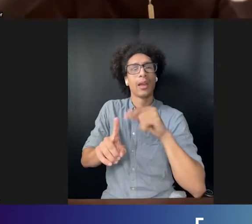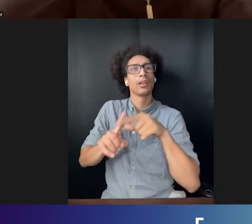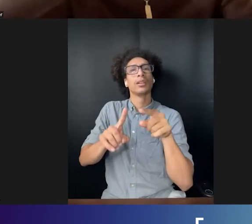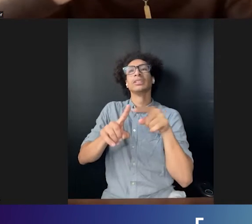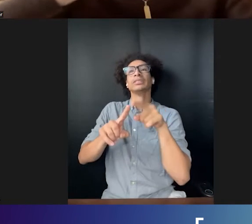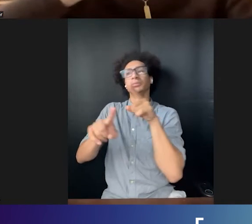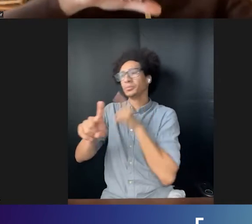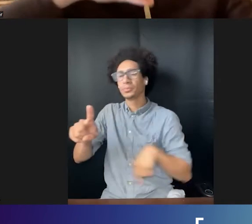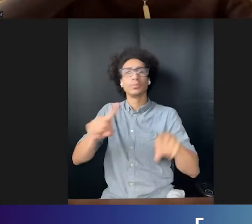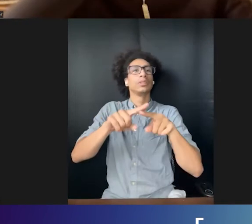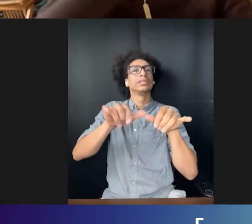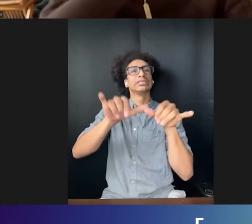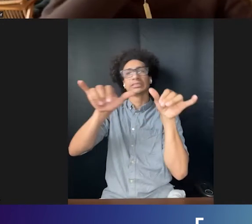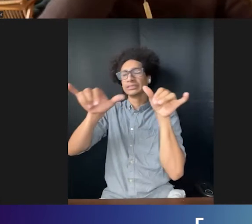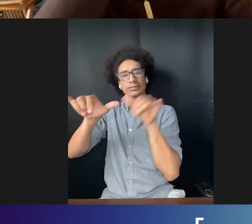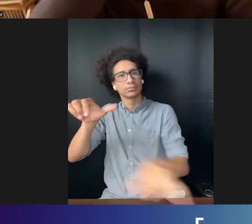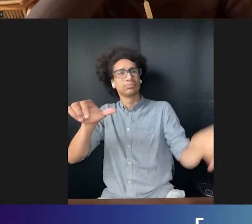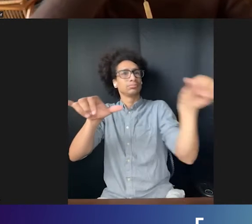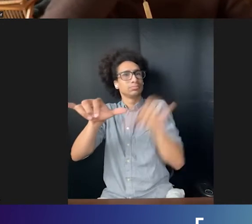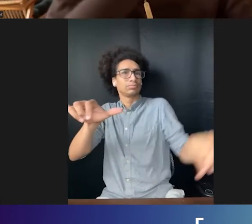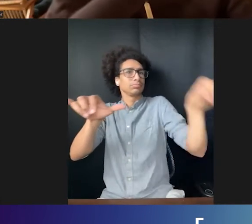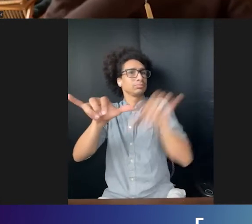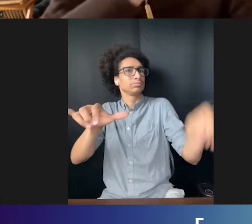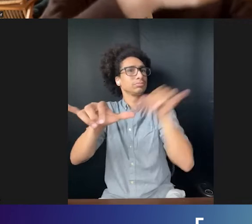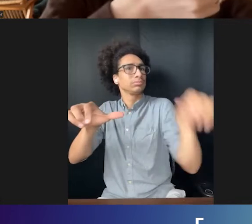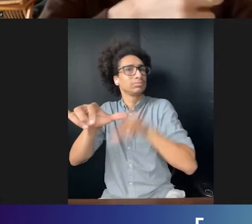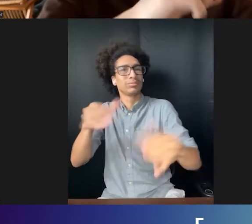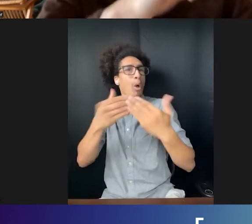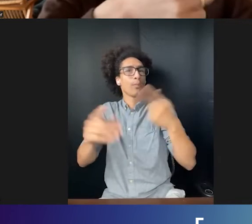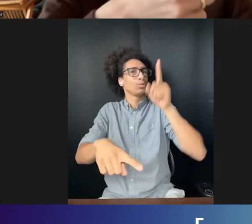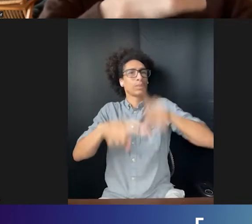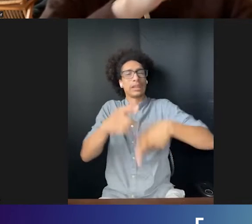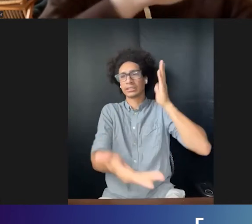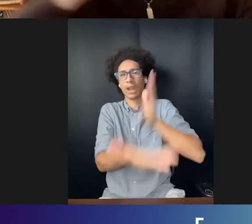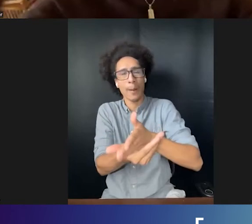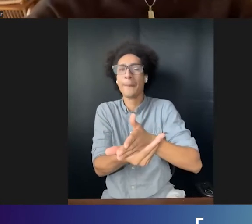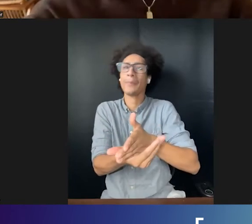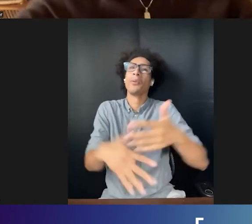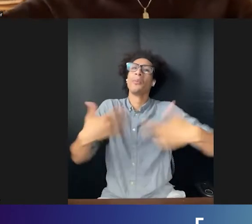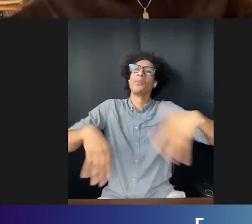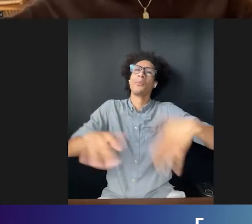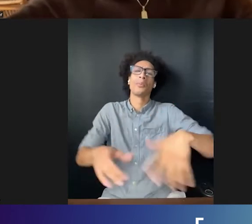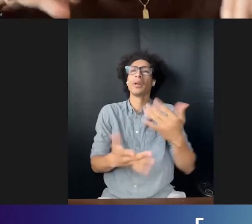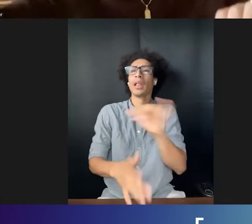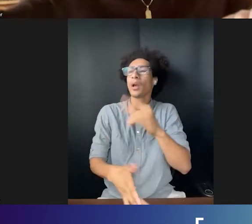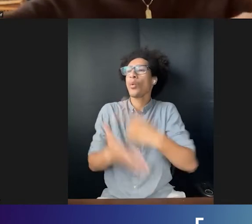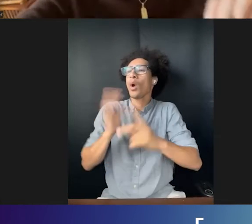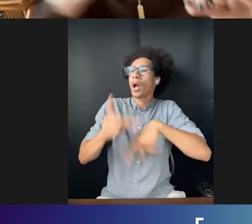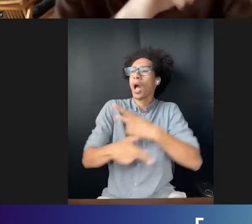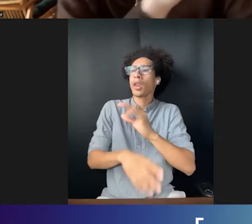that's deemed success, but then, you know, what content is being commissioned is determined by these forces outside the filmmakers.